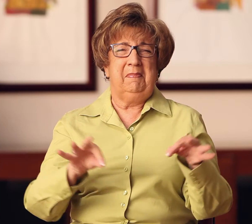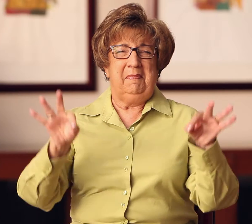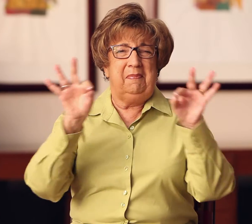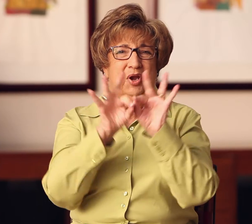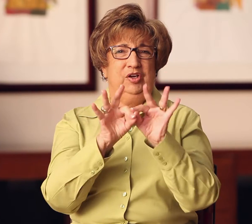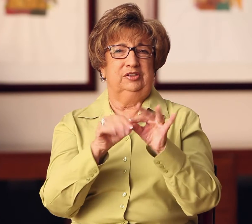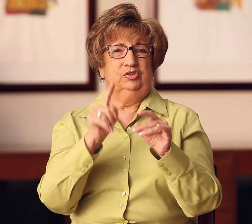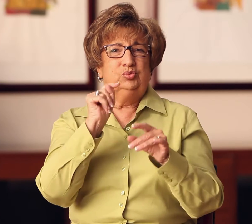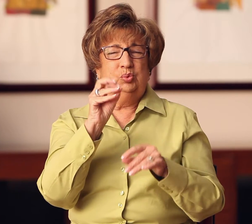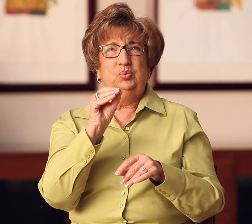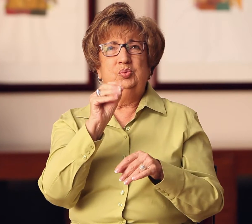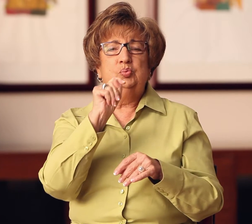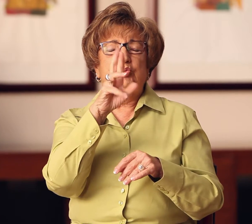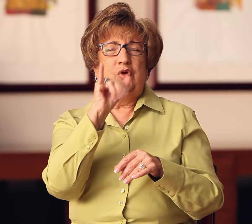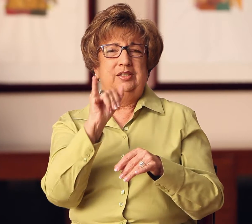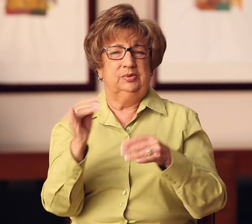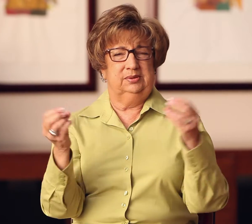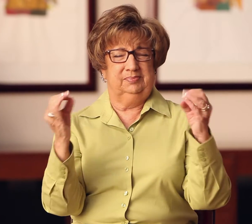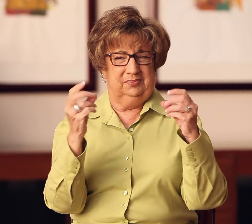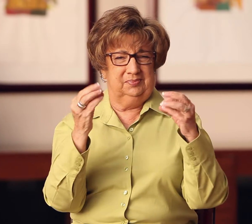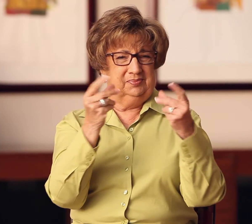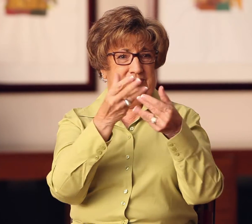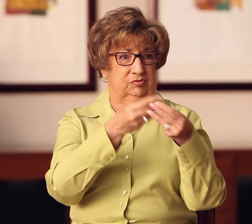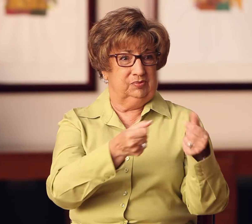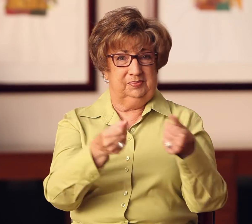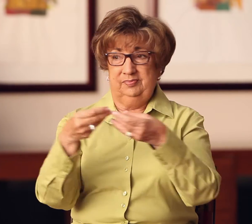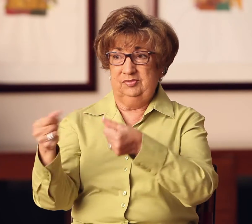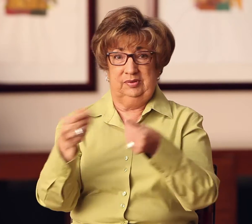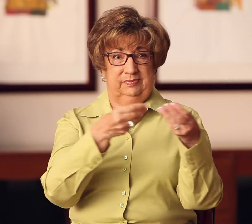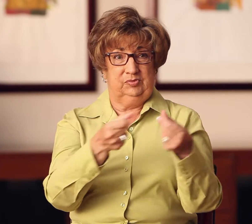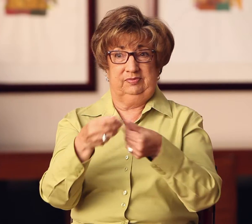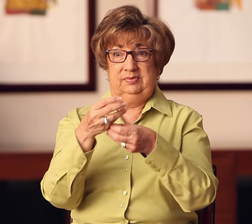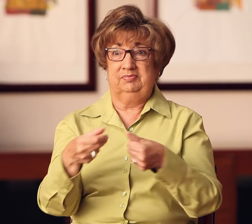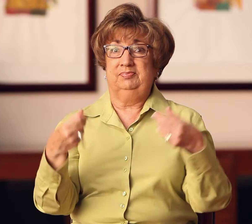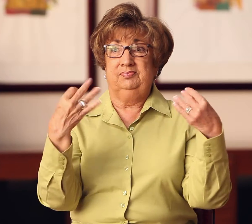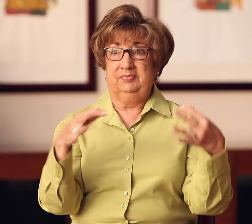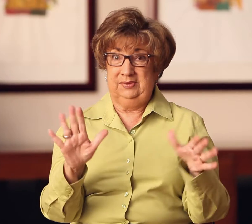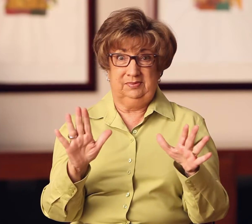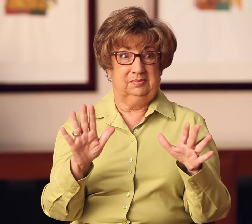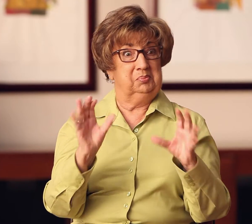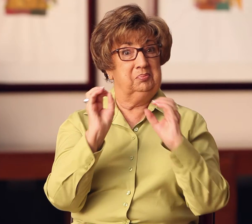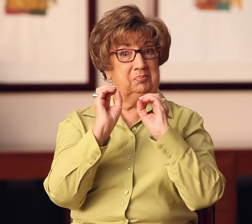It's important to try to resolve this conflict, and arrive at a place where both are satisfied